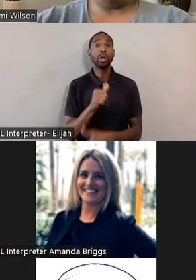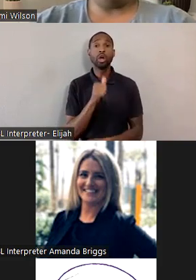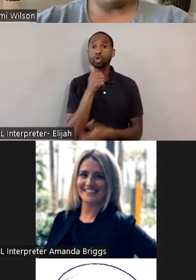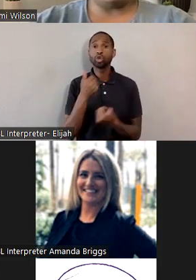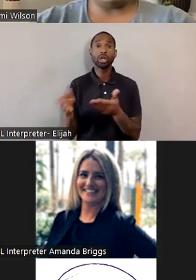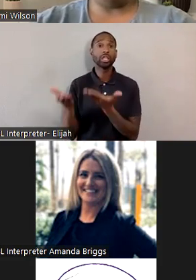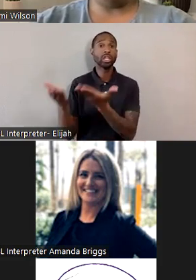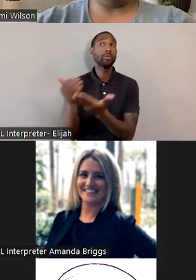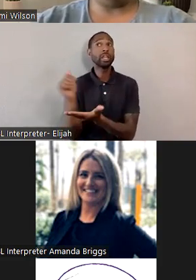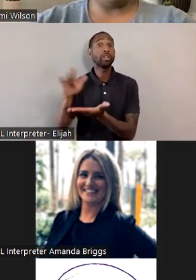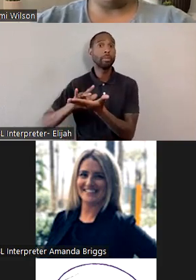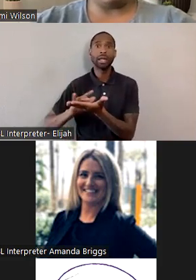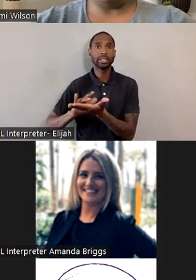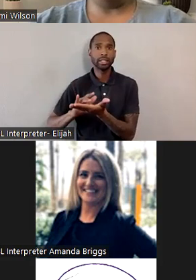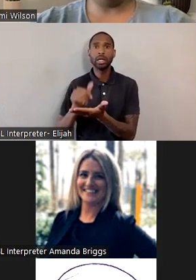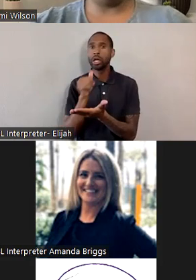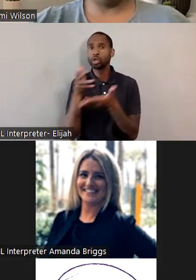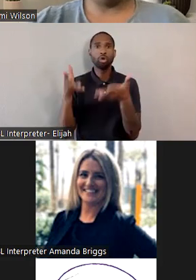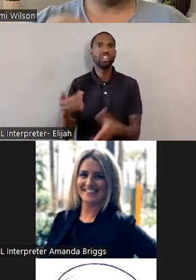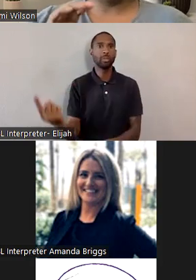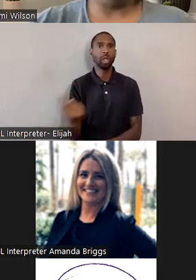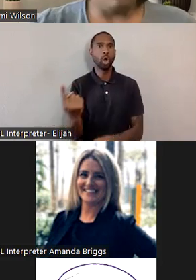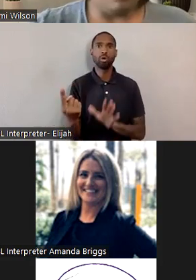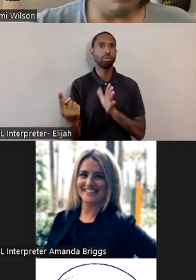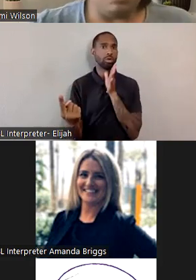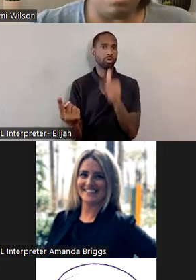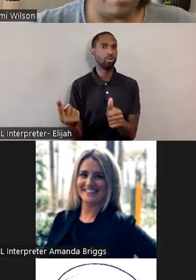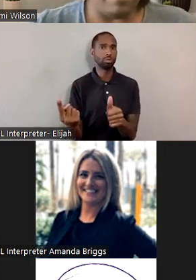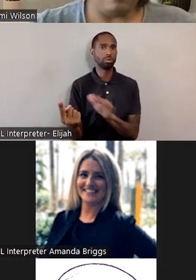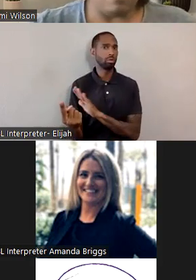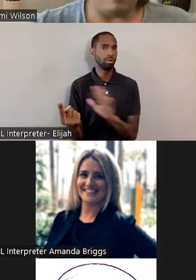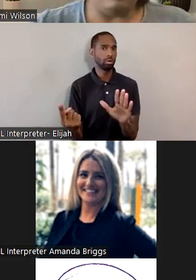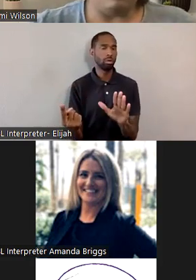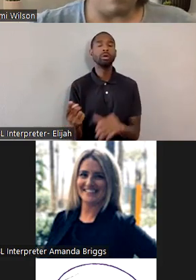any other medications. Don't leave them alone, and don't